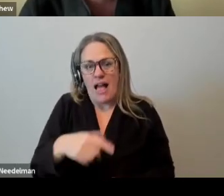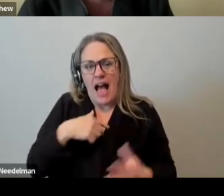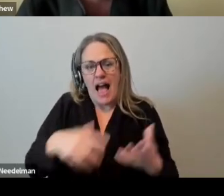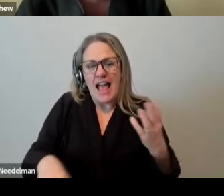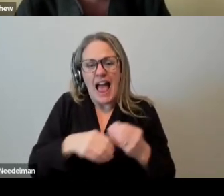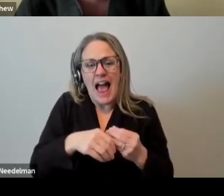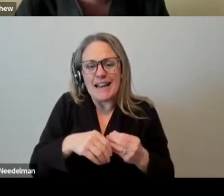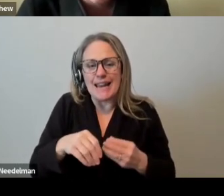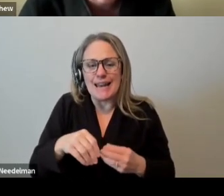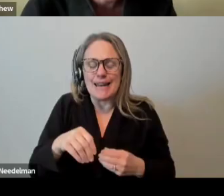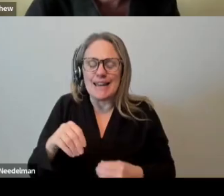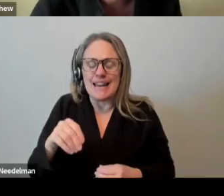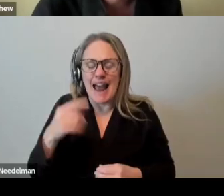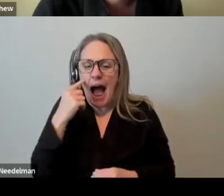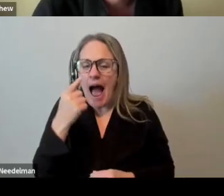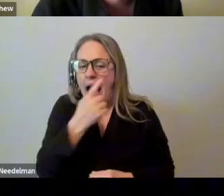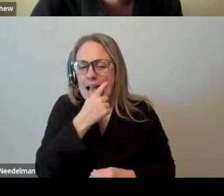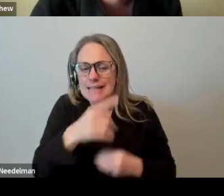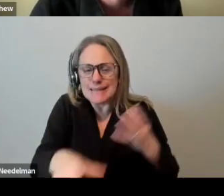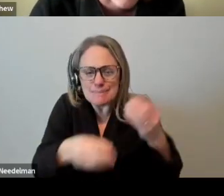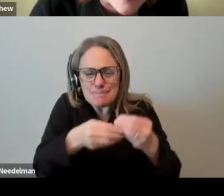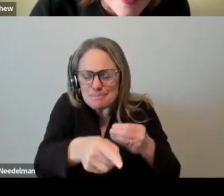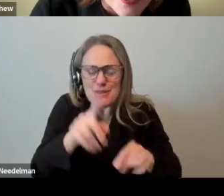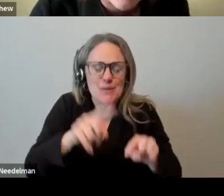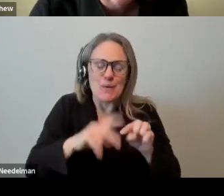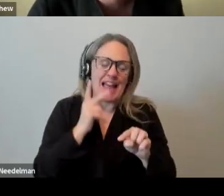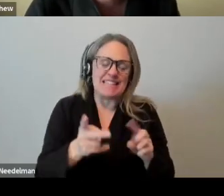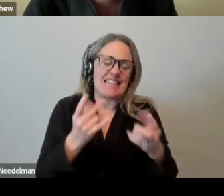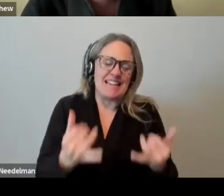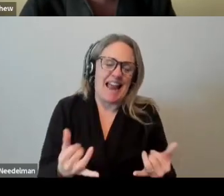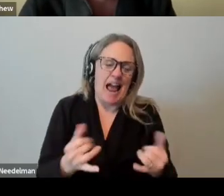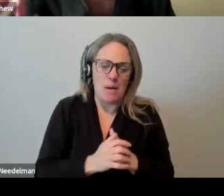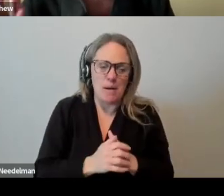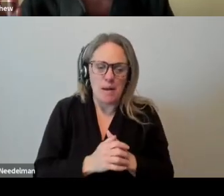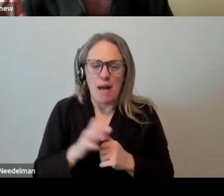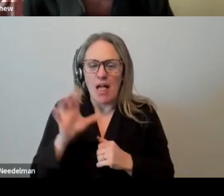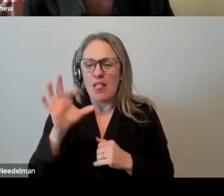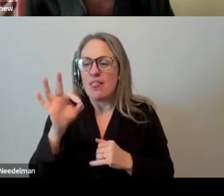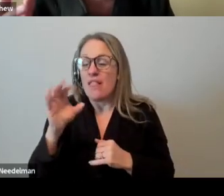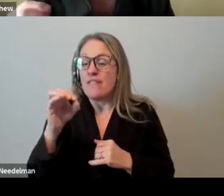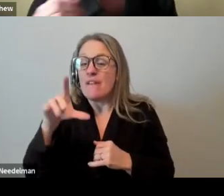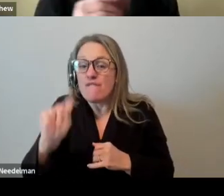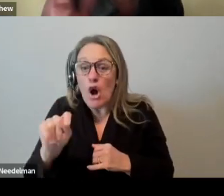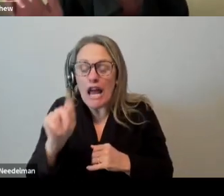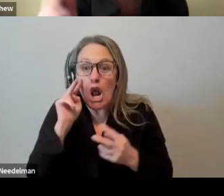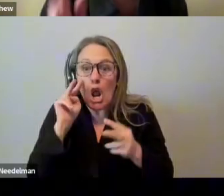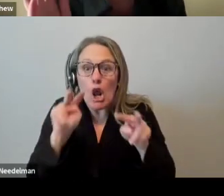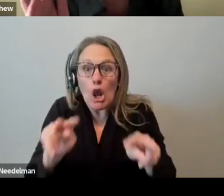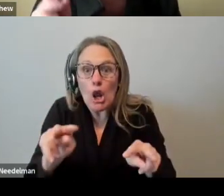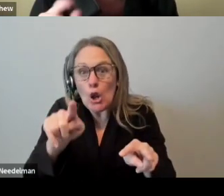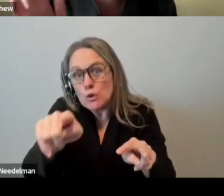You can't zoom in that far today. So the the foot has eyes, it stares back everybody. Ha ha.